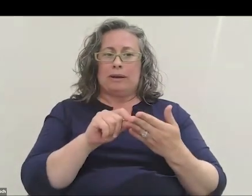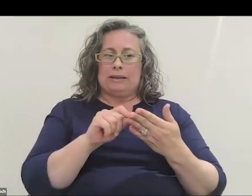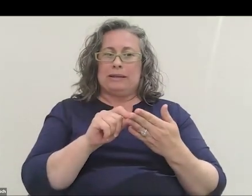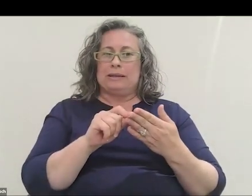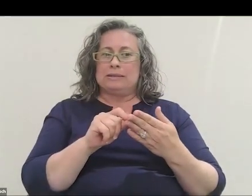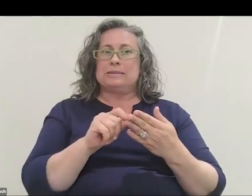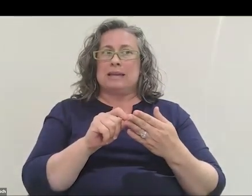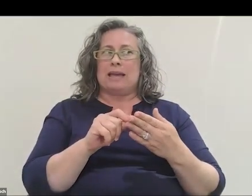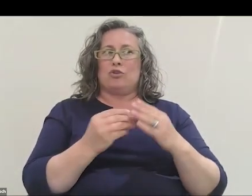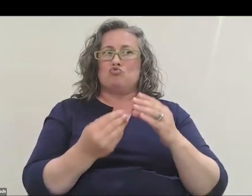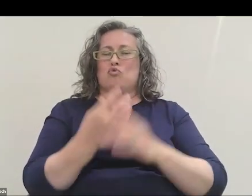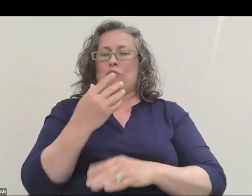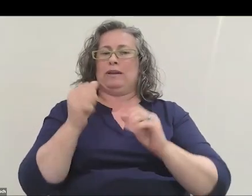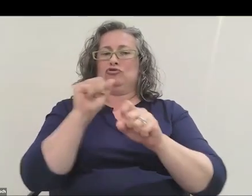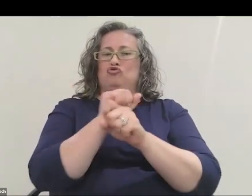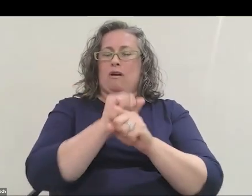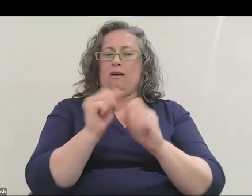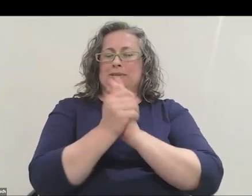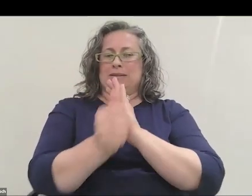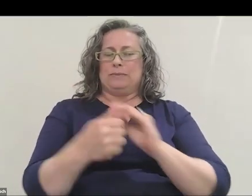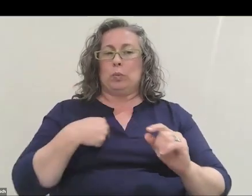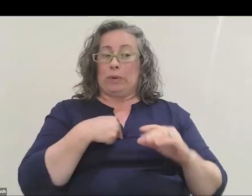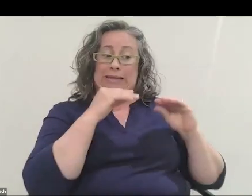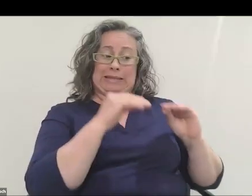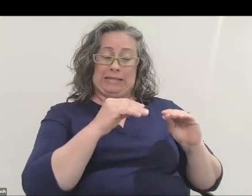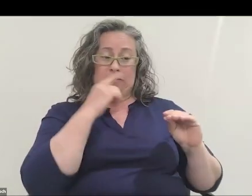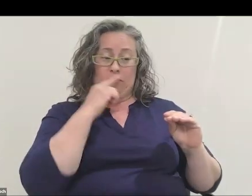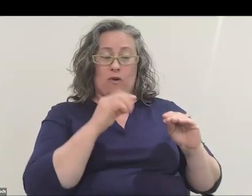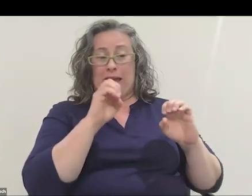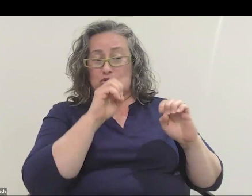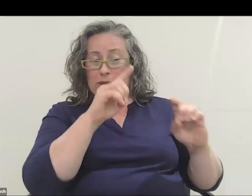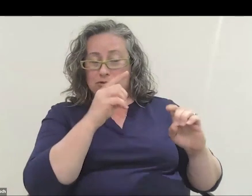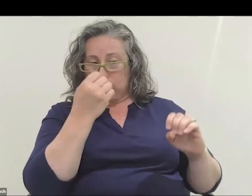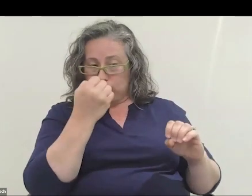As we're teaching students to learn how to use it for educational concepts, they can use it